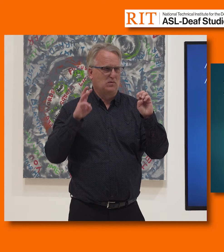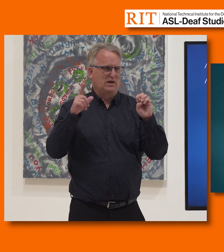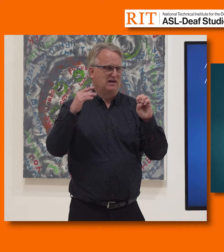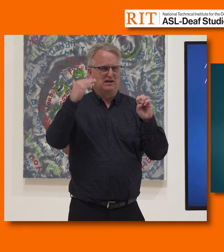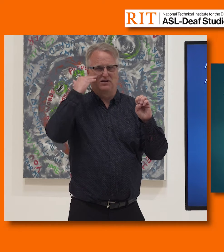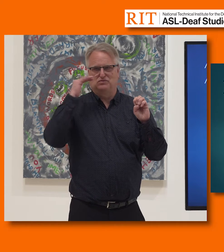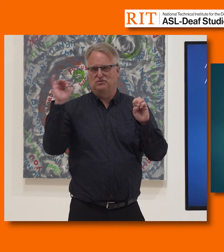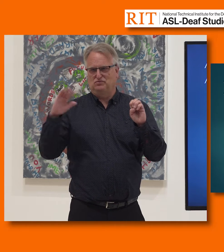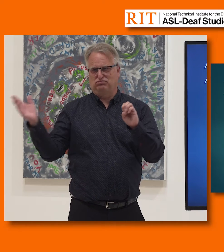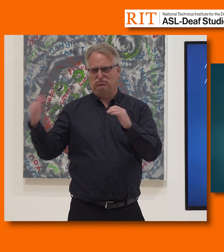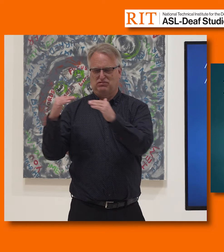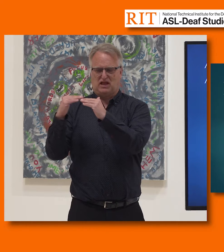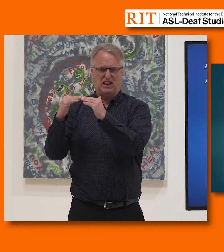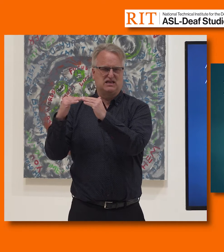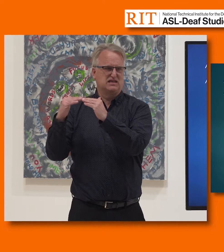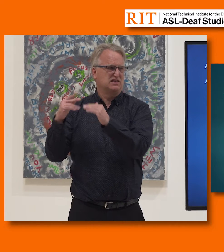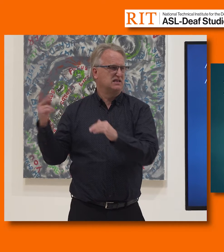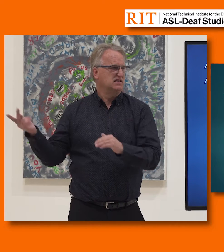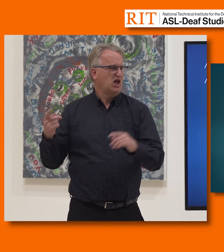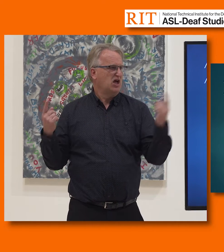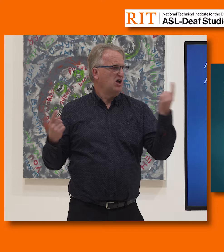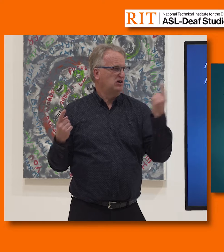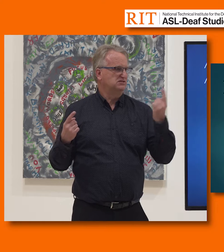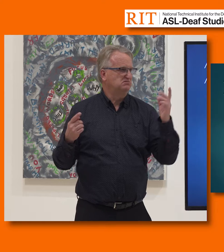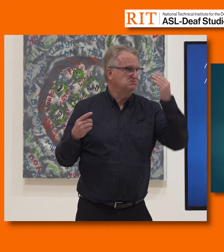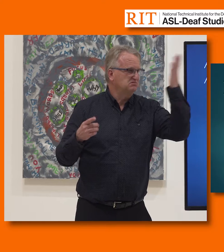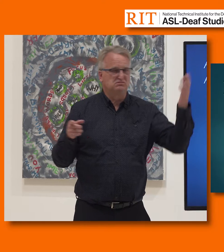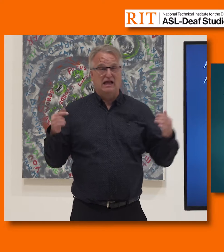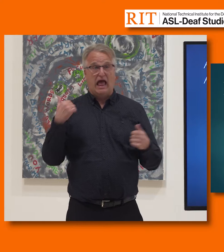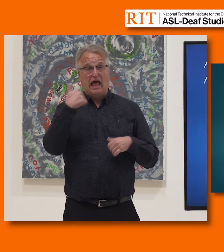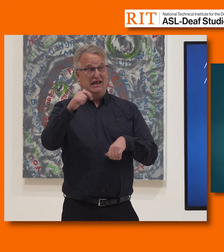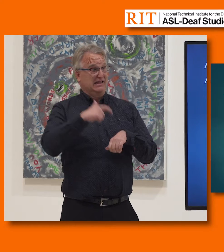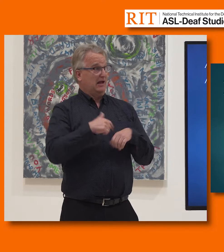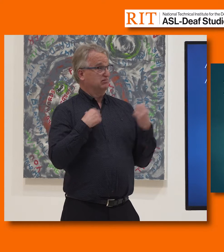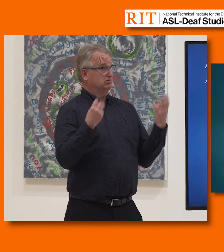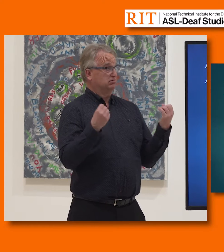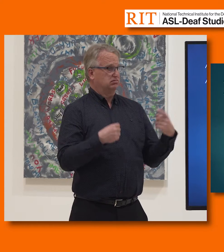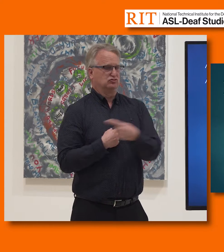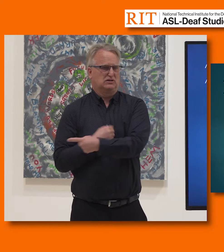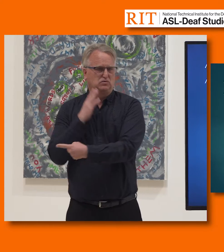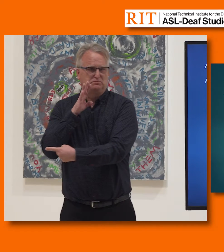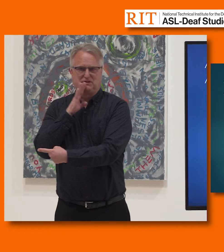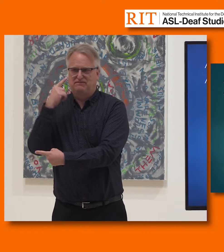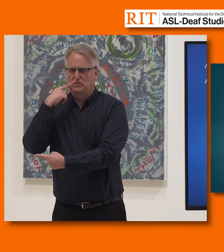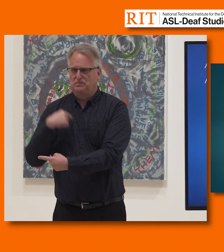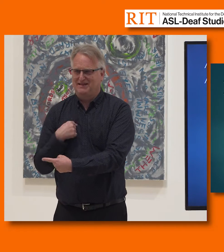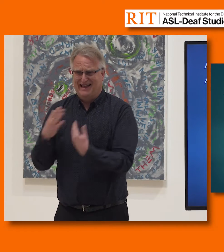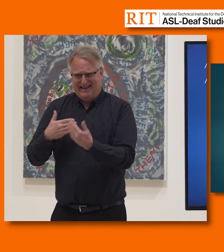Joyce Good. And Larry would say, "Anytime I'm going to presenting